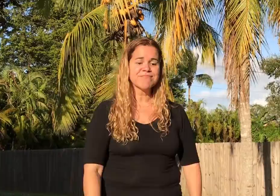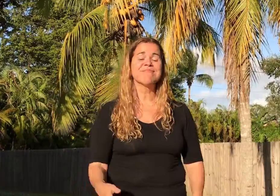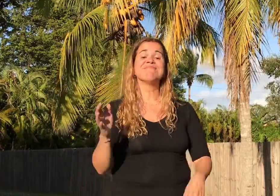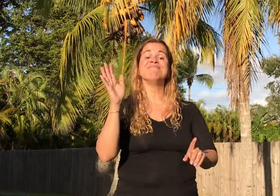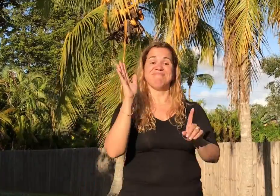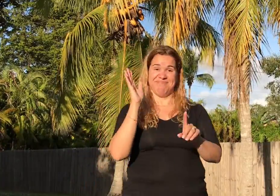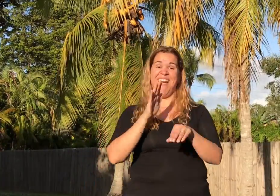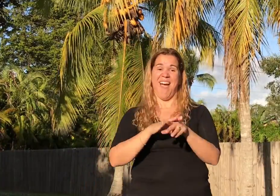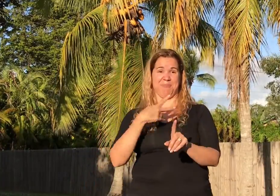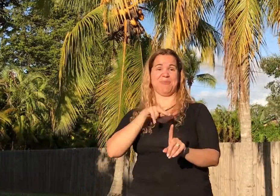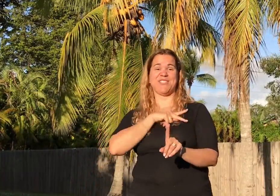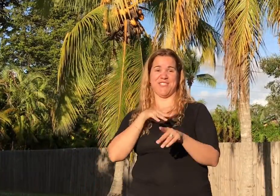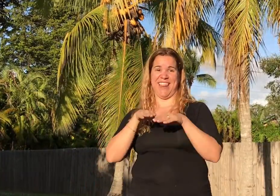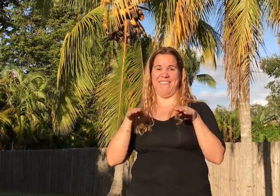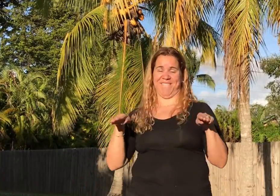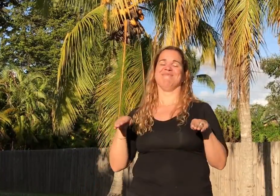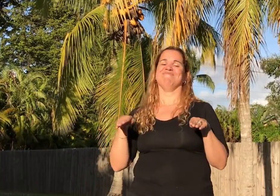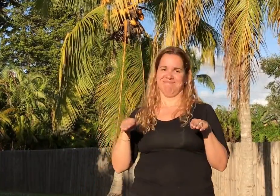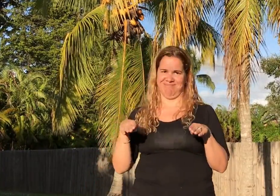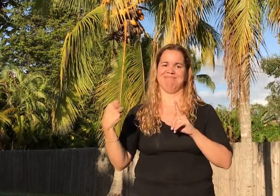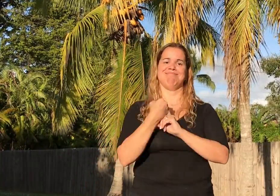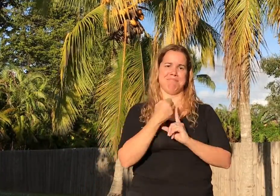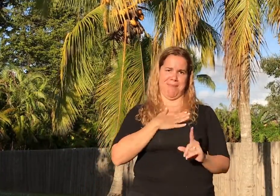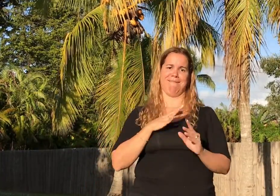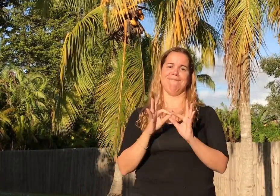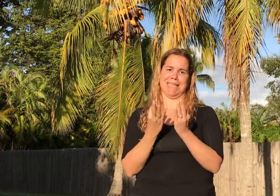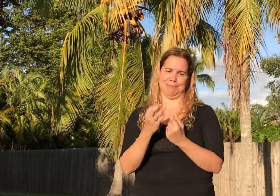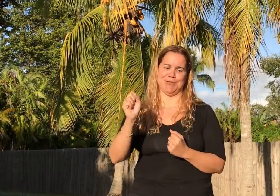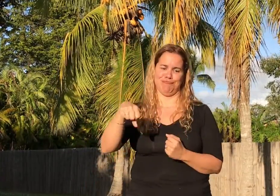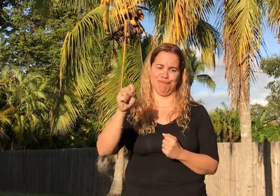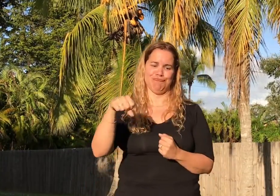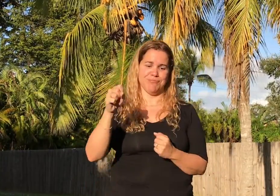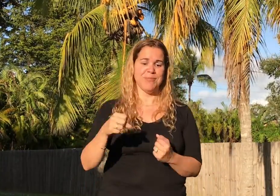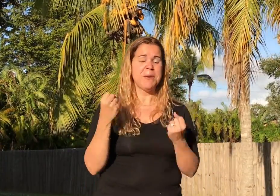On a personal level, my family was deeply affected by Castro's rule.